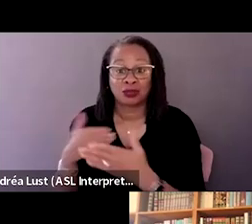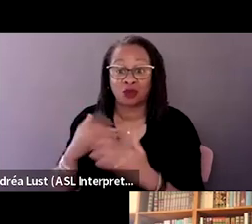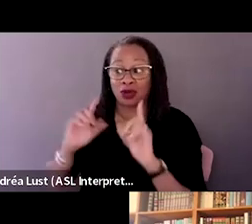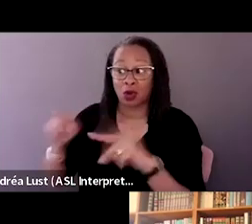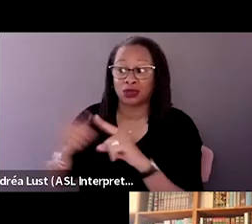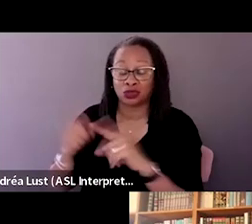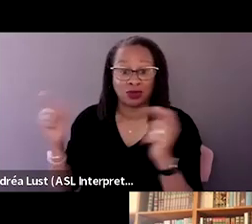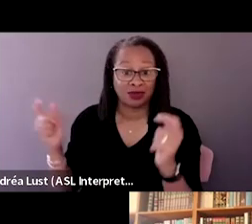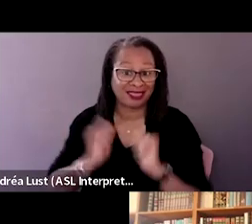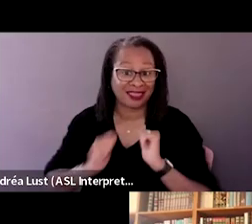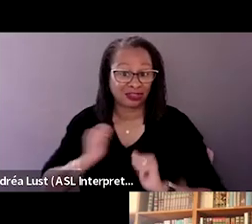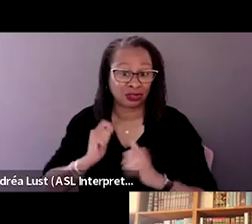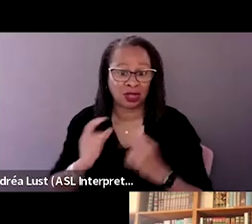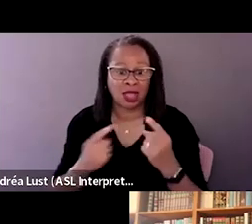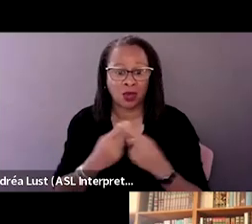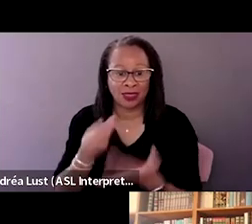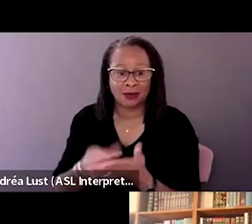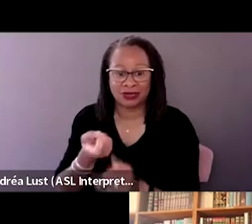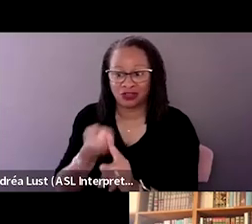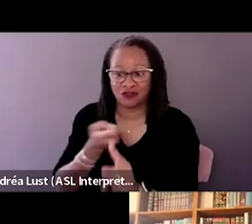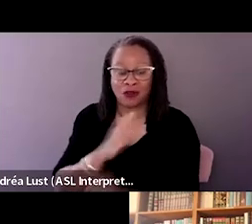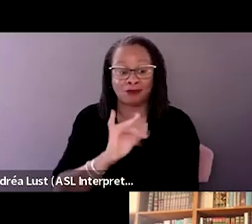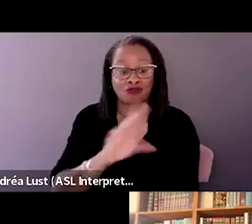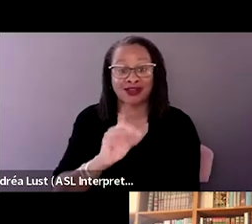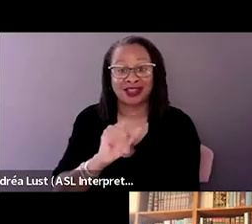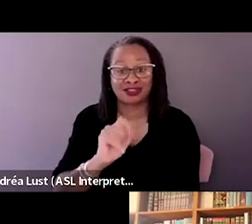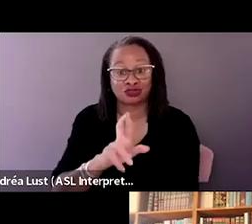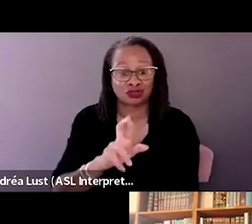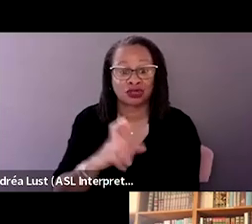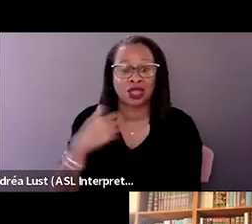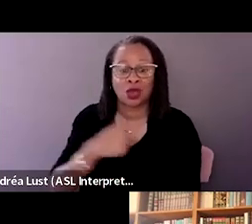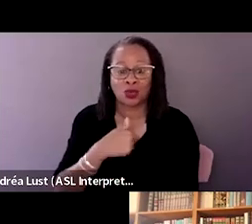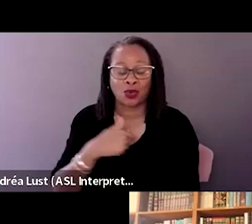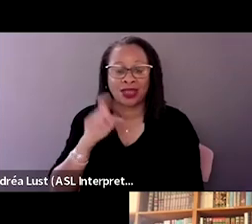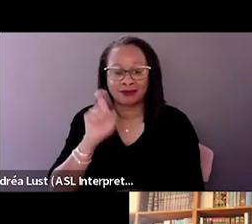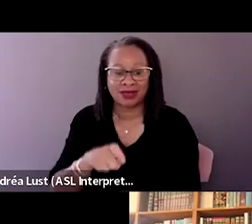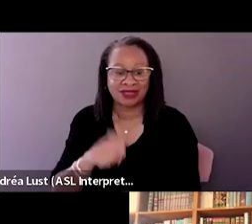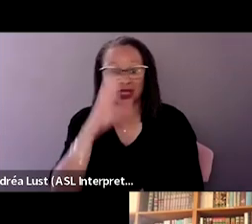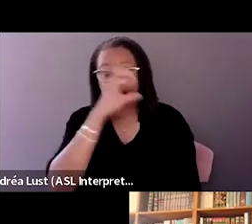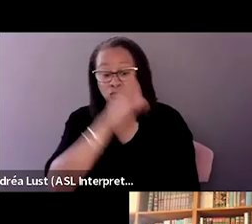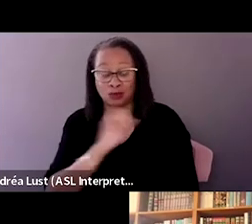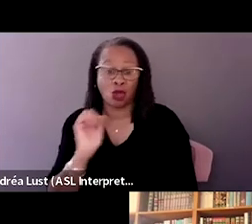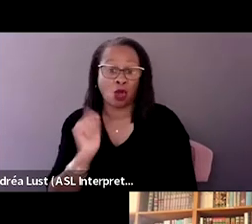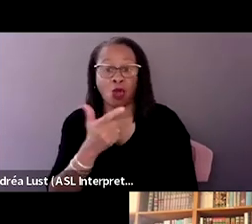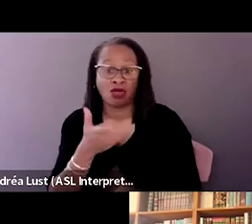when the money comes from the broadcaster, we have to assume all the rights we took